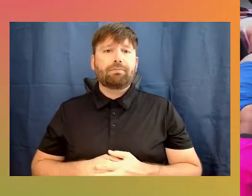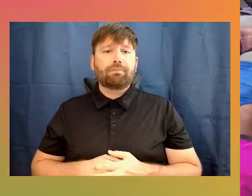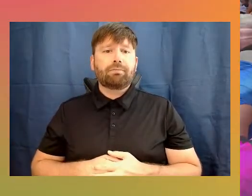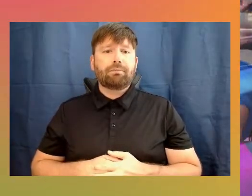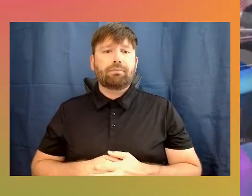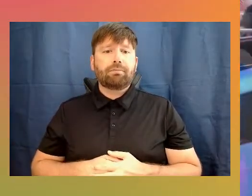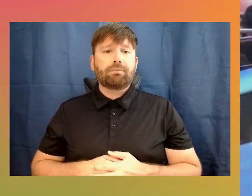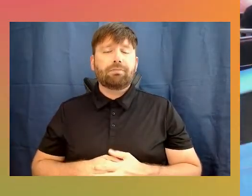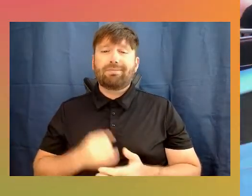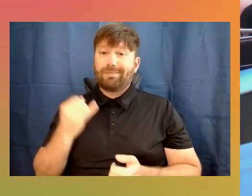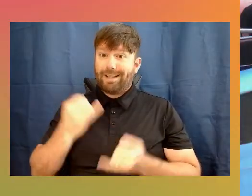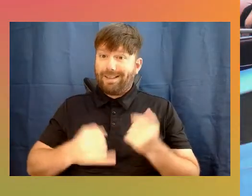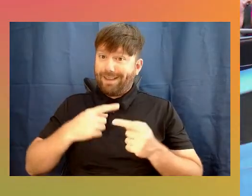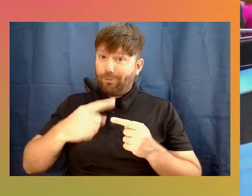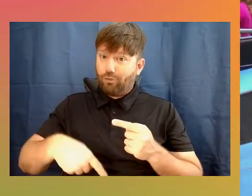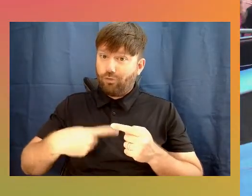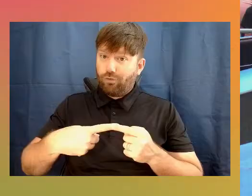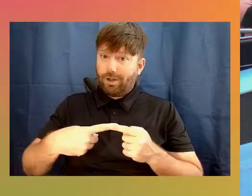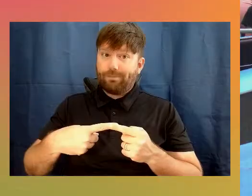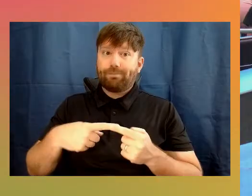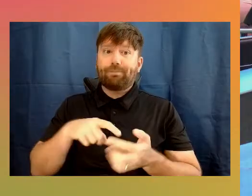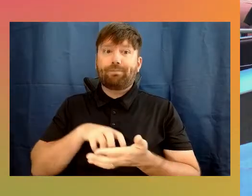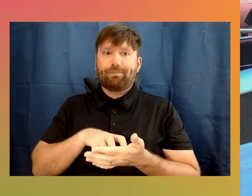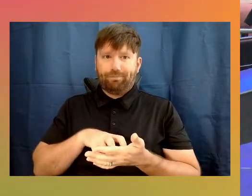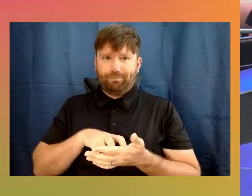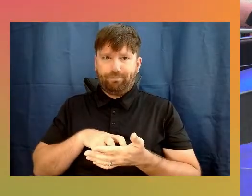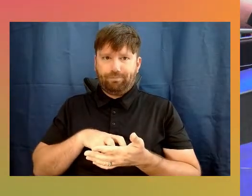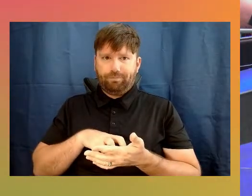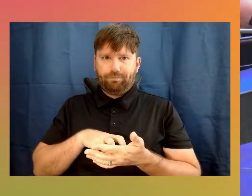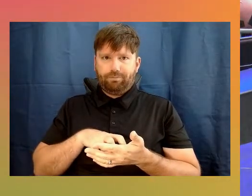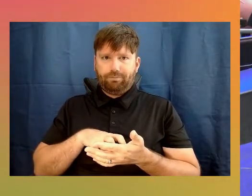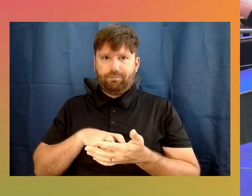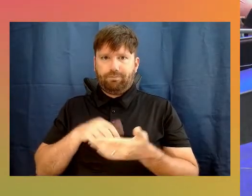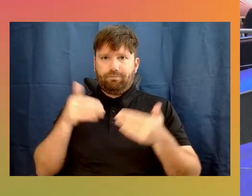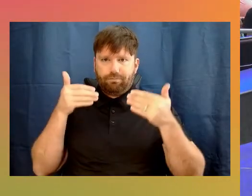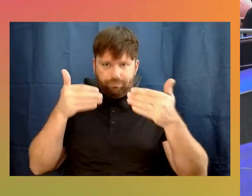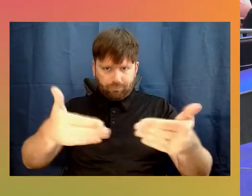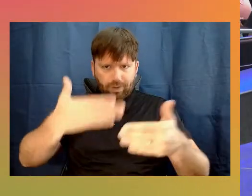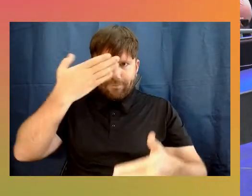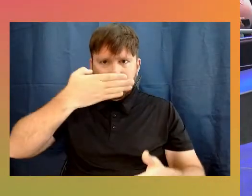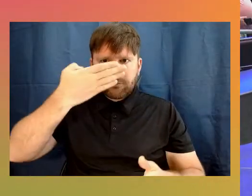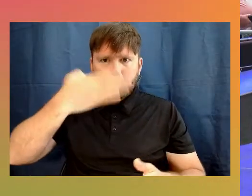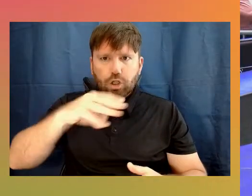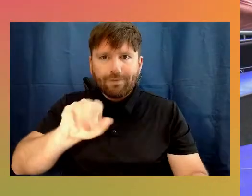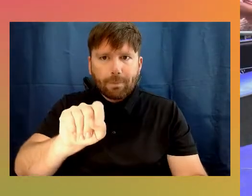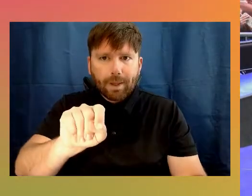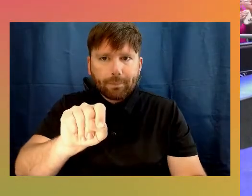BIG BREATH THROUGH THE NOSE. AUDIBLE OUT, LET SOMETHING GO. LAST ROUND. BEND THE KNEES.